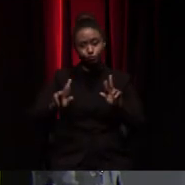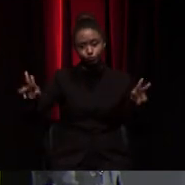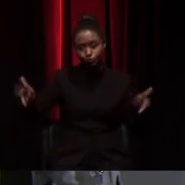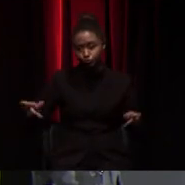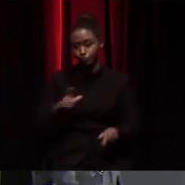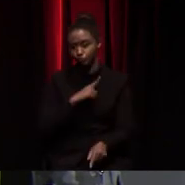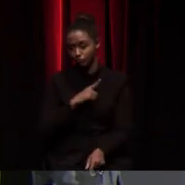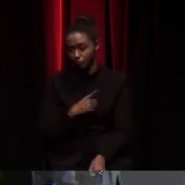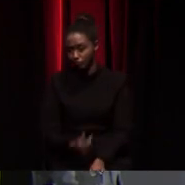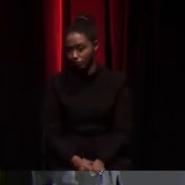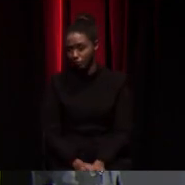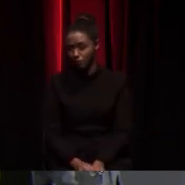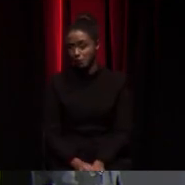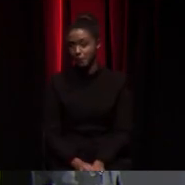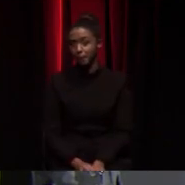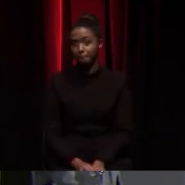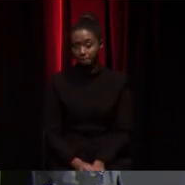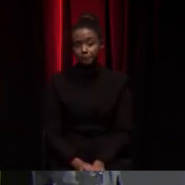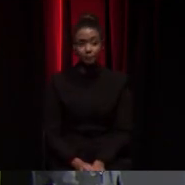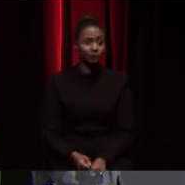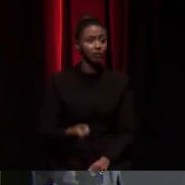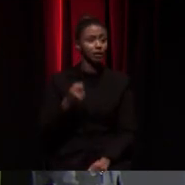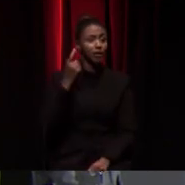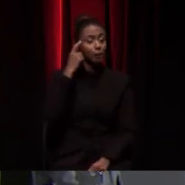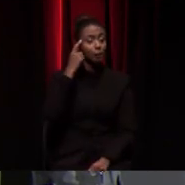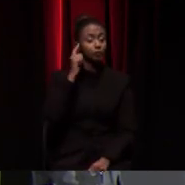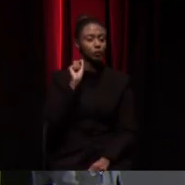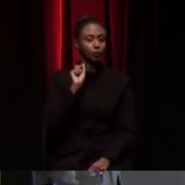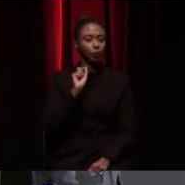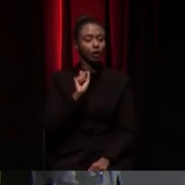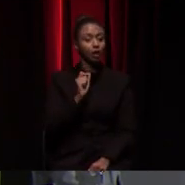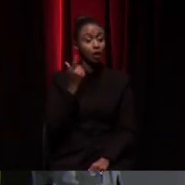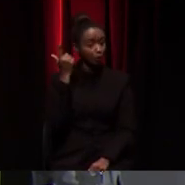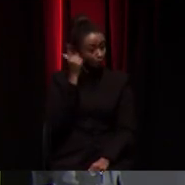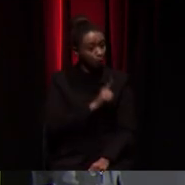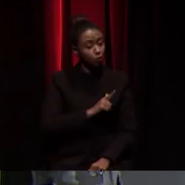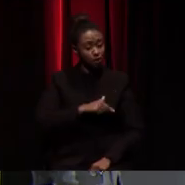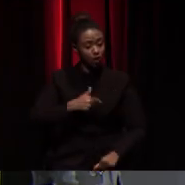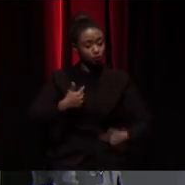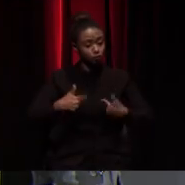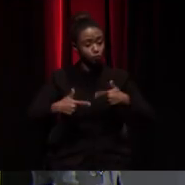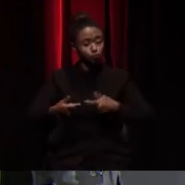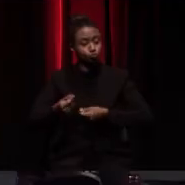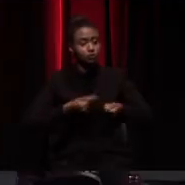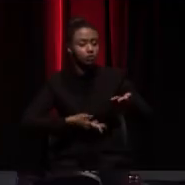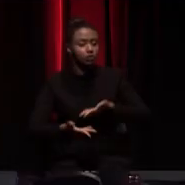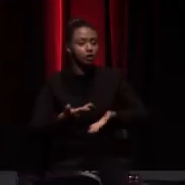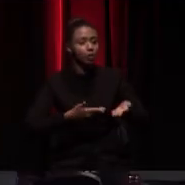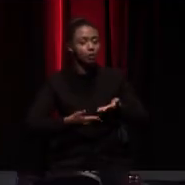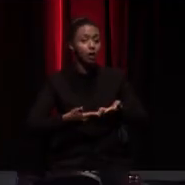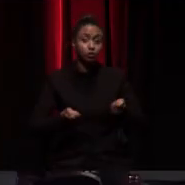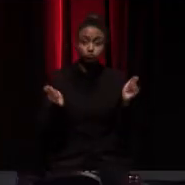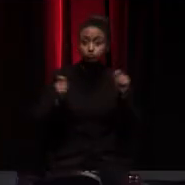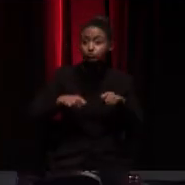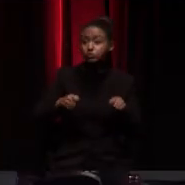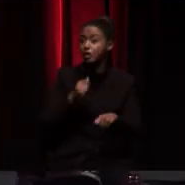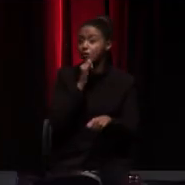You can have quite a successful business model like working for Estudio, or Gol,